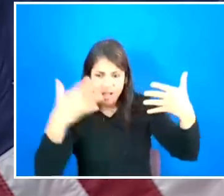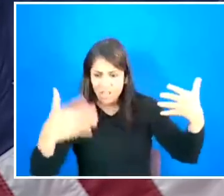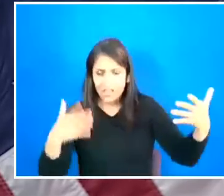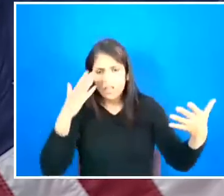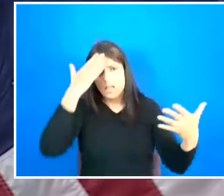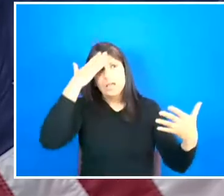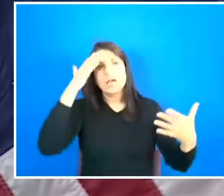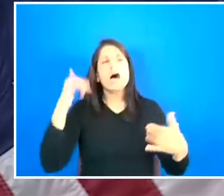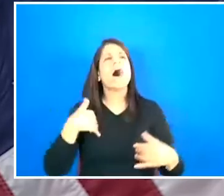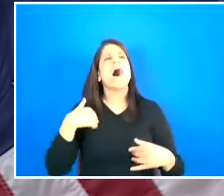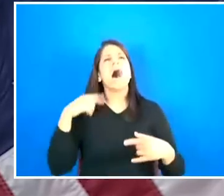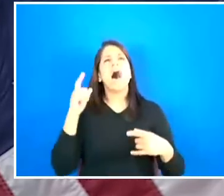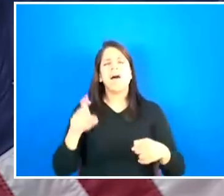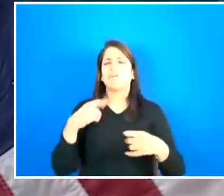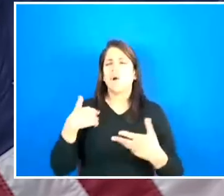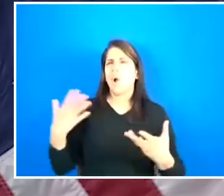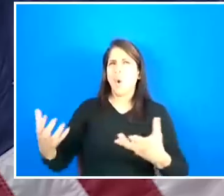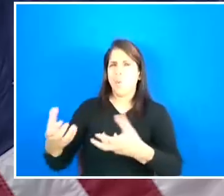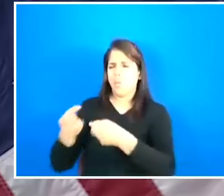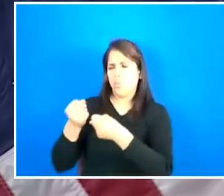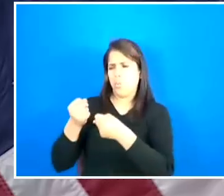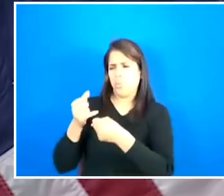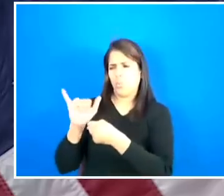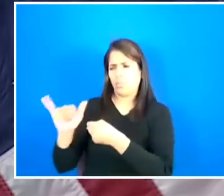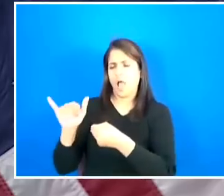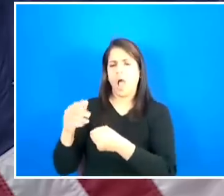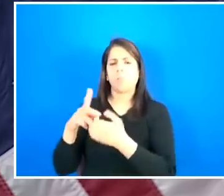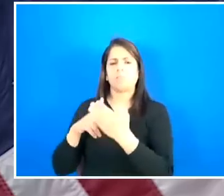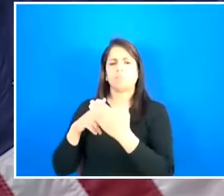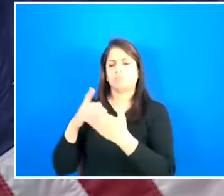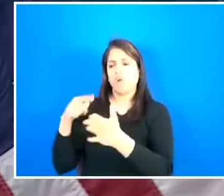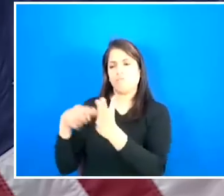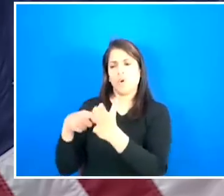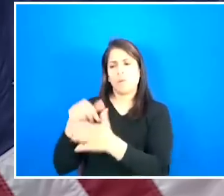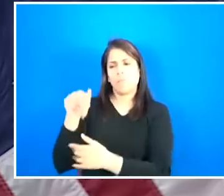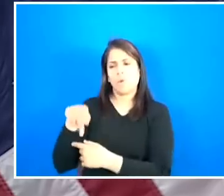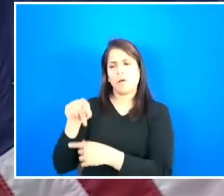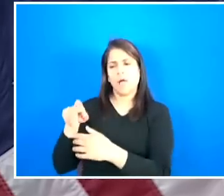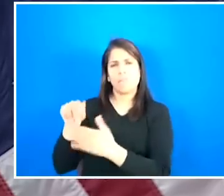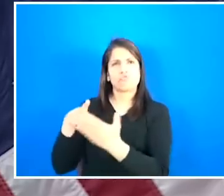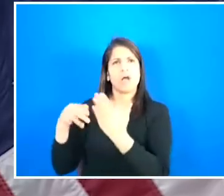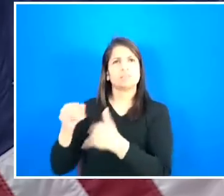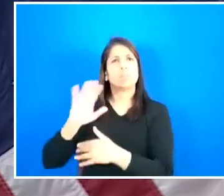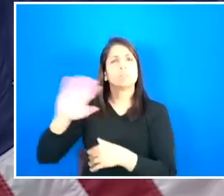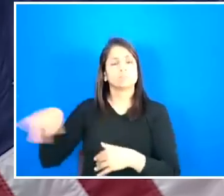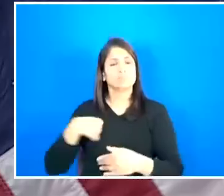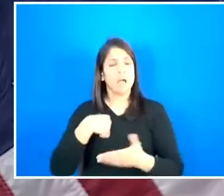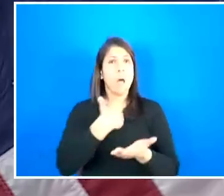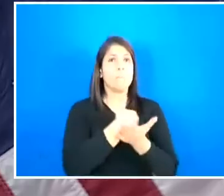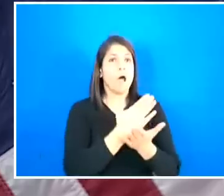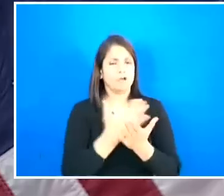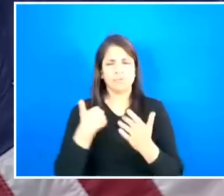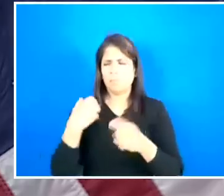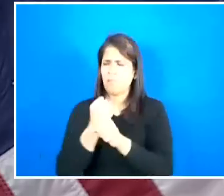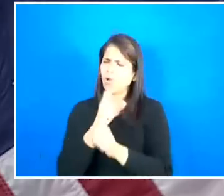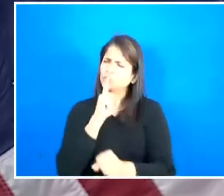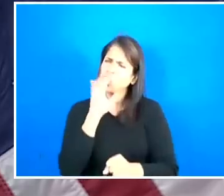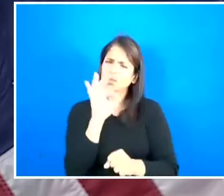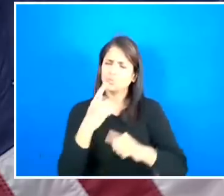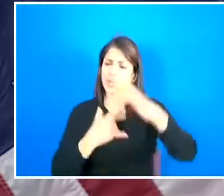INFLICTED ON NEW YORK CITY AND ALL THAT'S BEEN LOST, AND INCLUDING FIRST AND FOREMOST THE HUMAN LOST BUT THEN OF COURSE